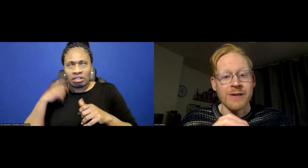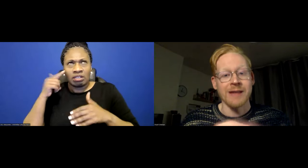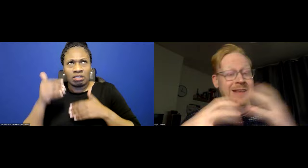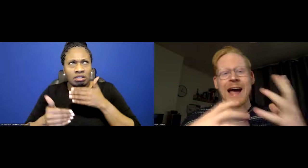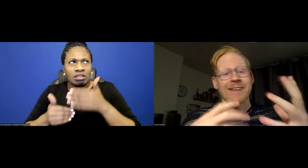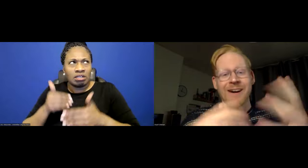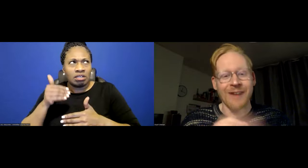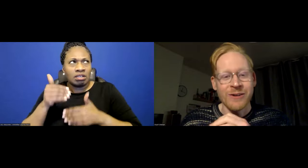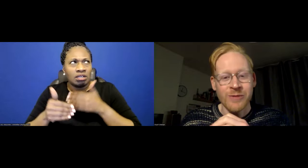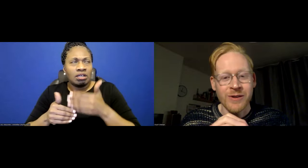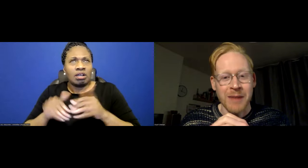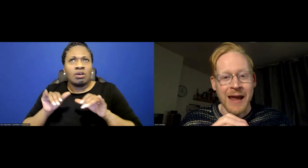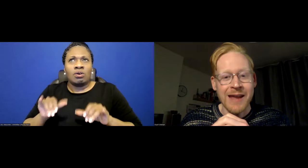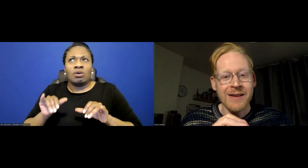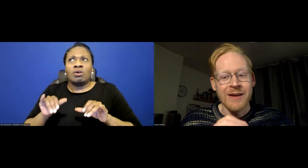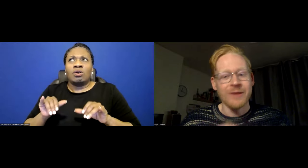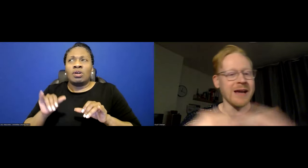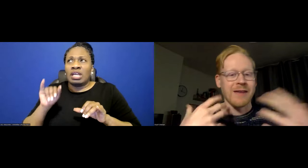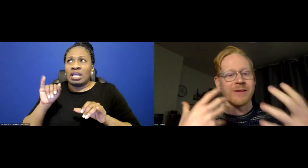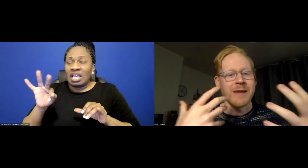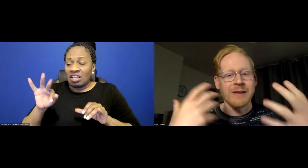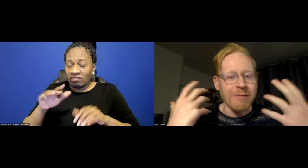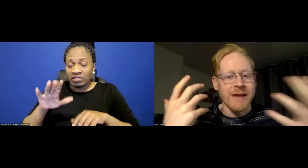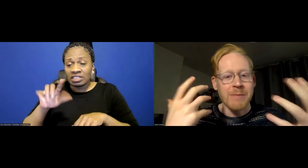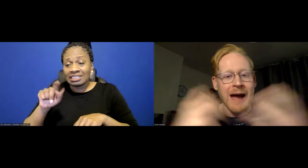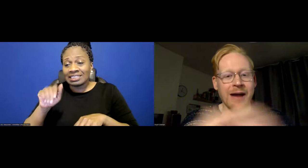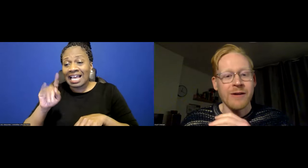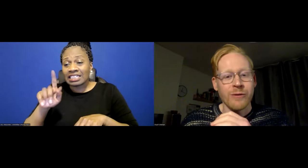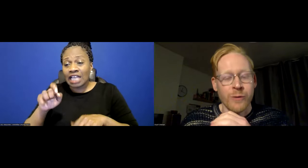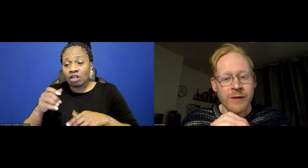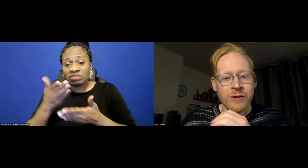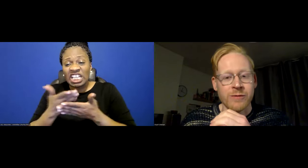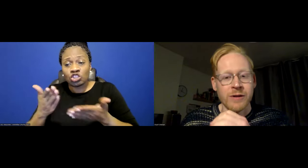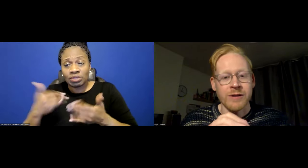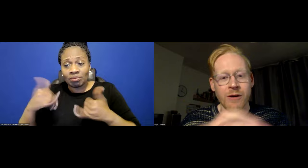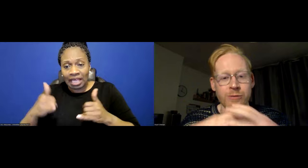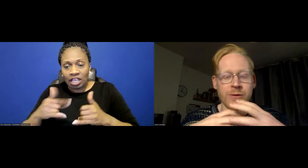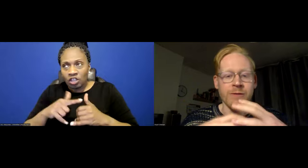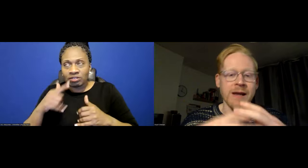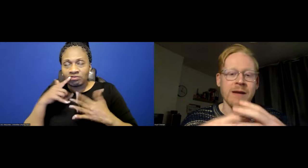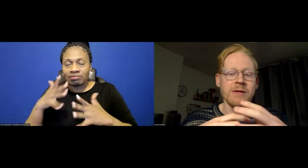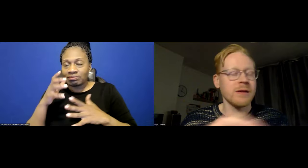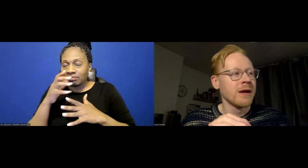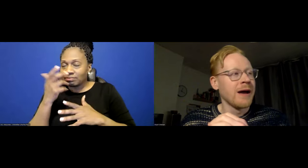is it a tactile instrument to play. You get this amazing feedback through the instrument itself, through your fingers.